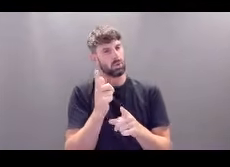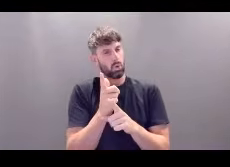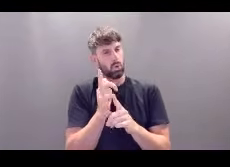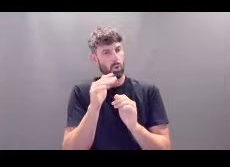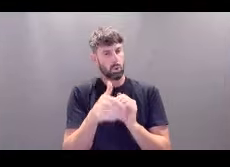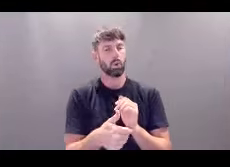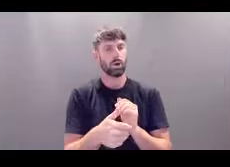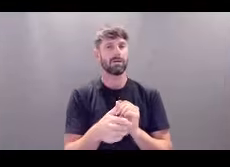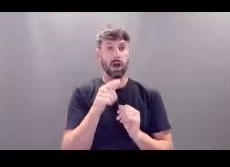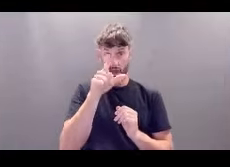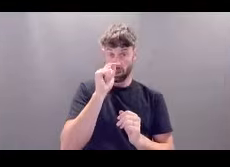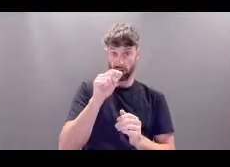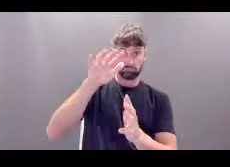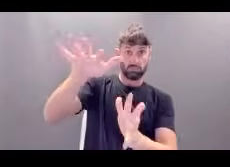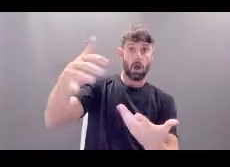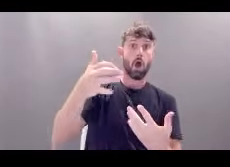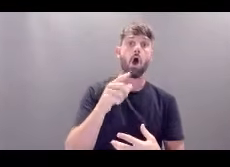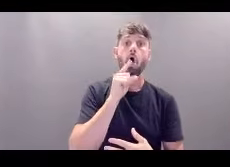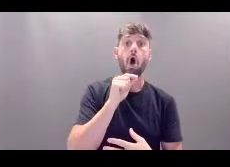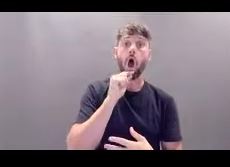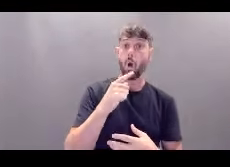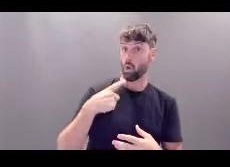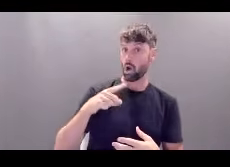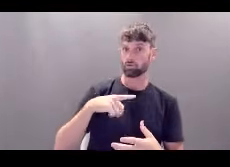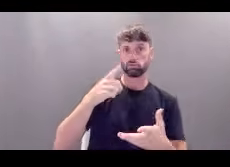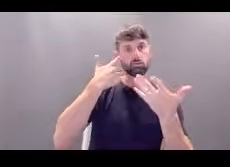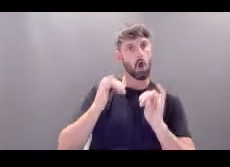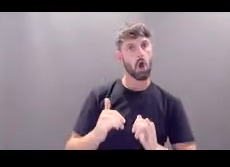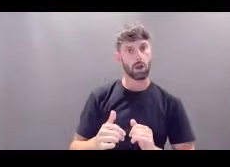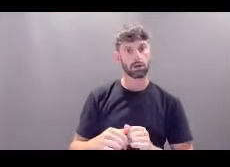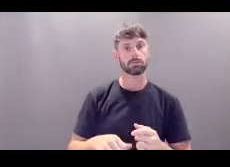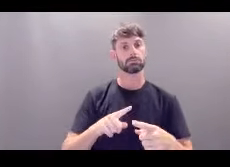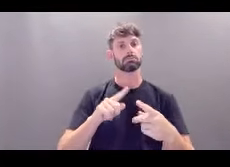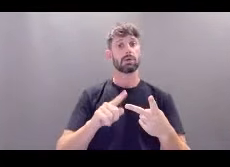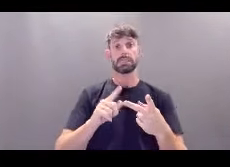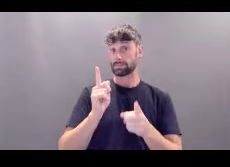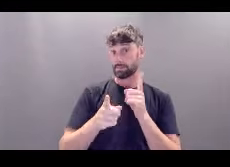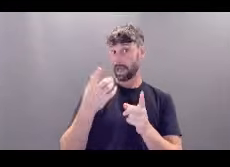to trial the item. There are subscription services, and trials which